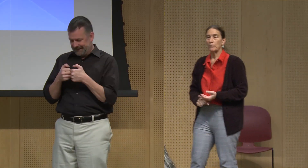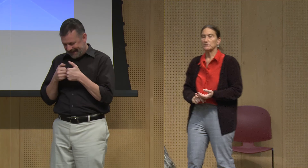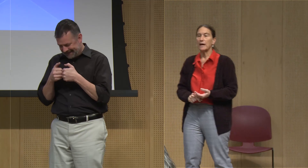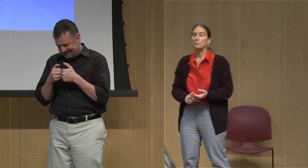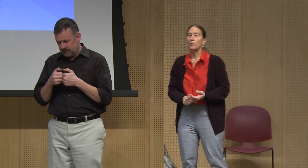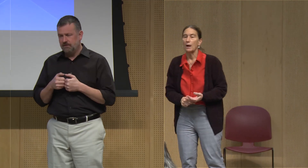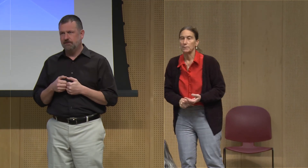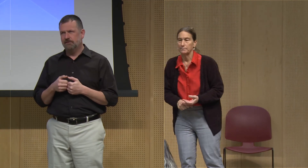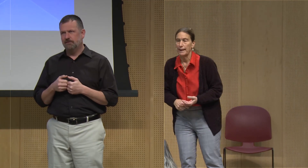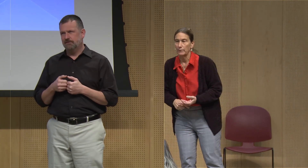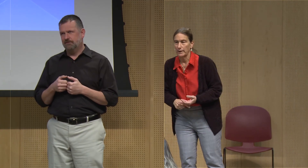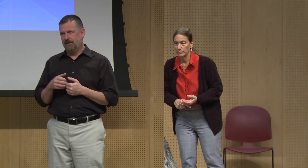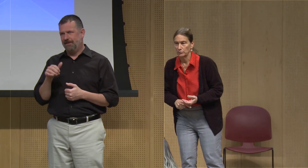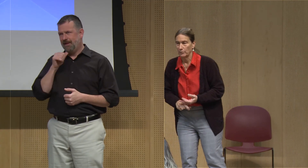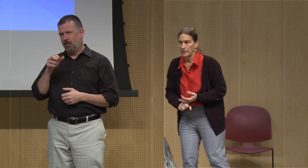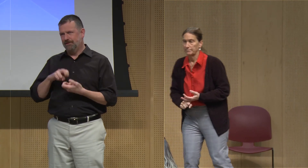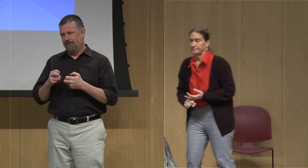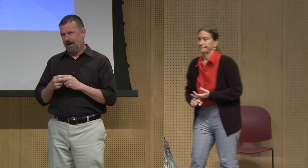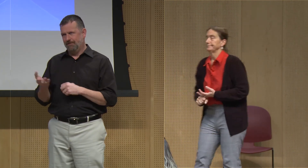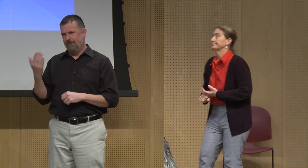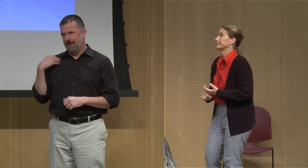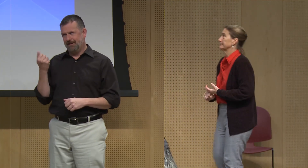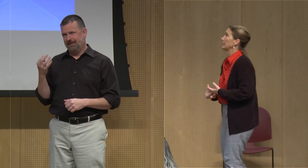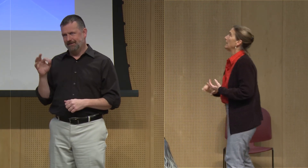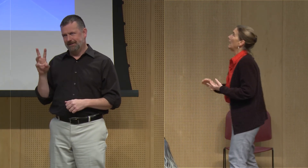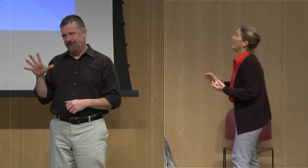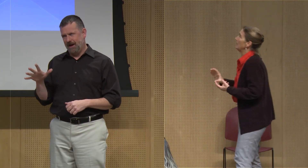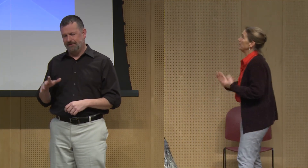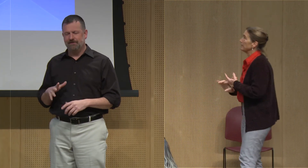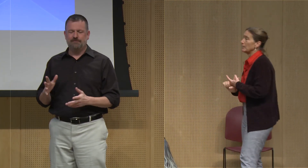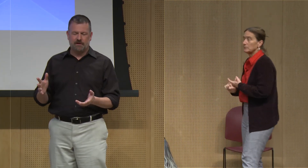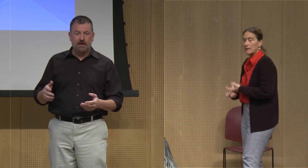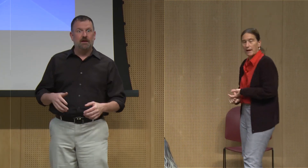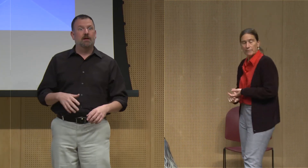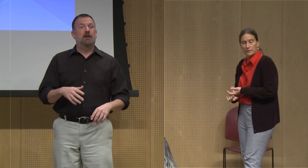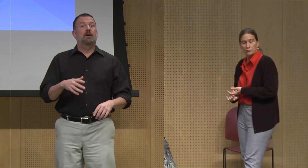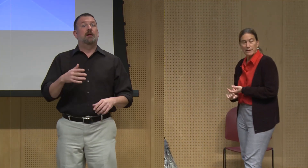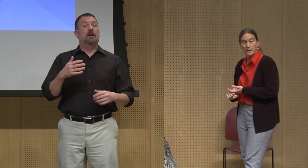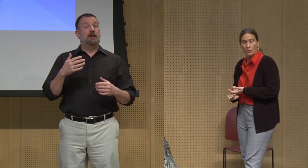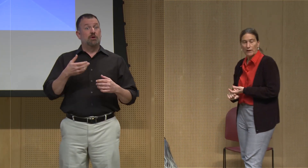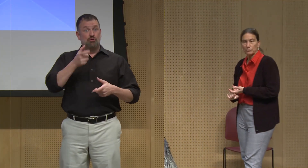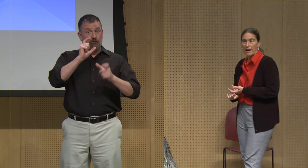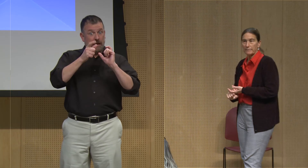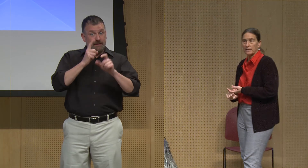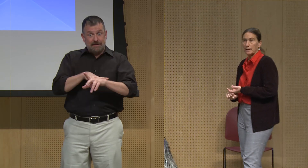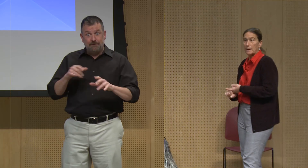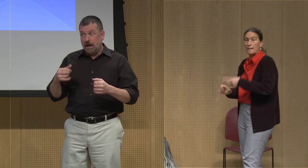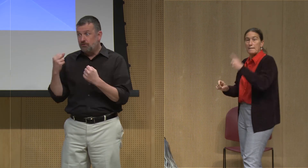THAT WAS NOT A PROBLEM BACK WHEN I WAS GROWING UP. UM, HAVING--DRINKING WHILE DRIVING.